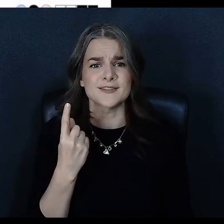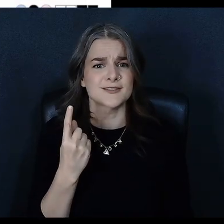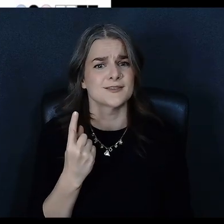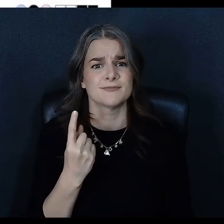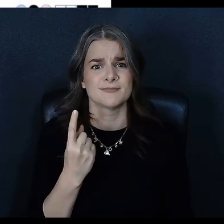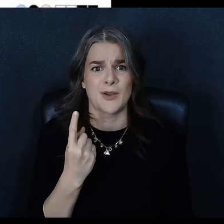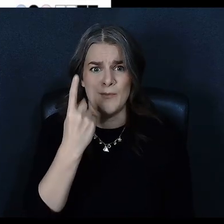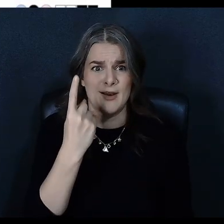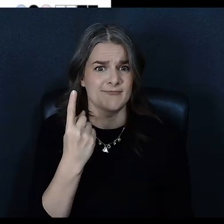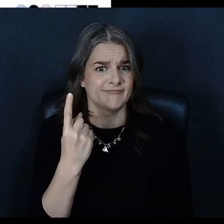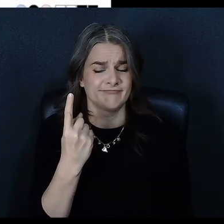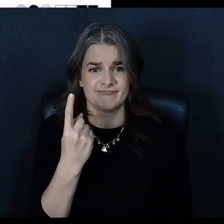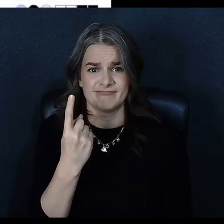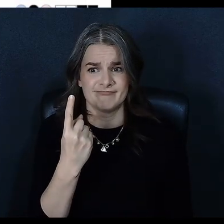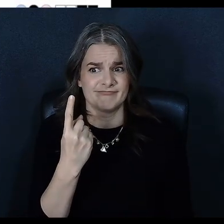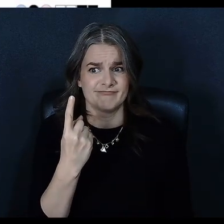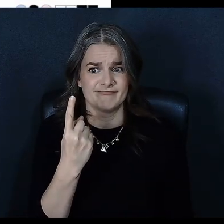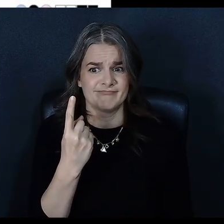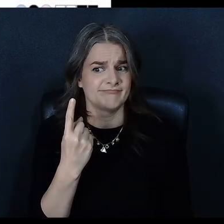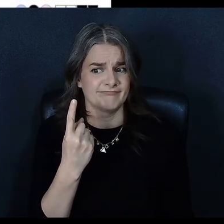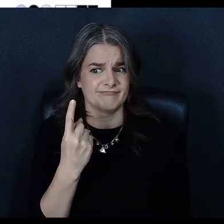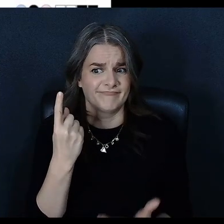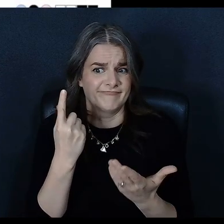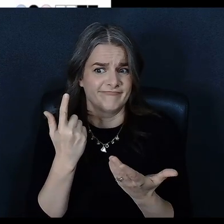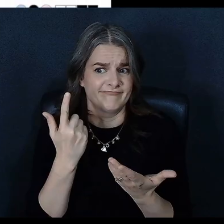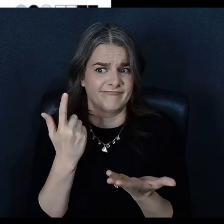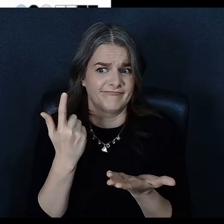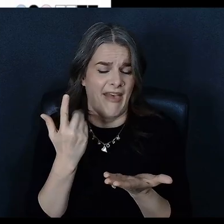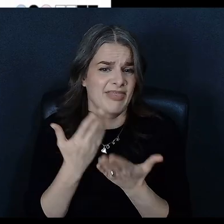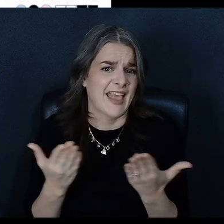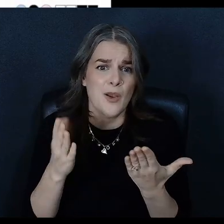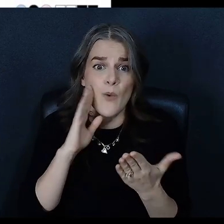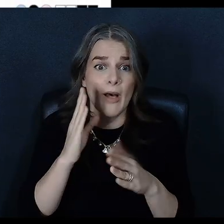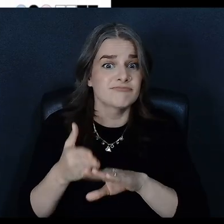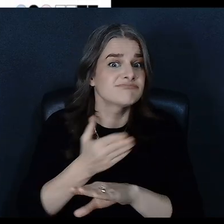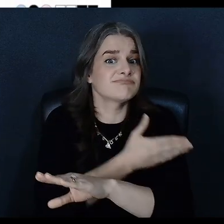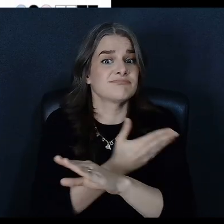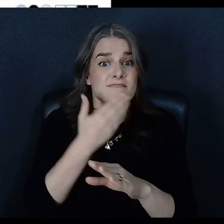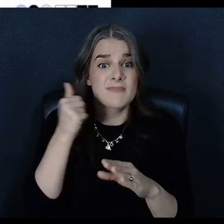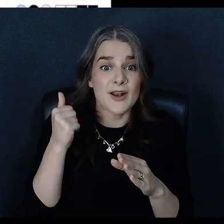better and faster over time. As the person uses it, they will become more familiar with the keys.